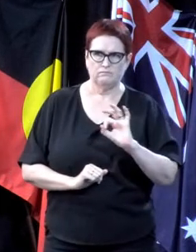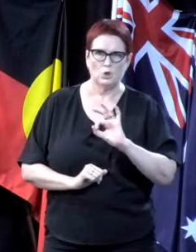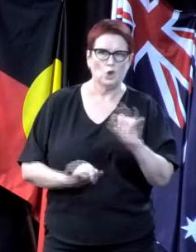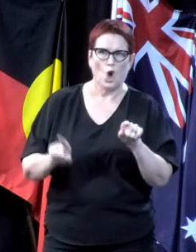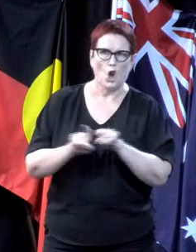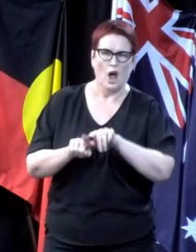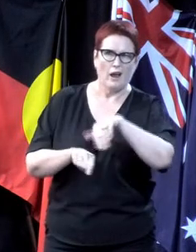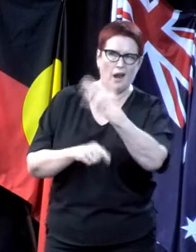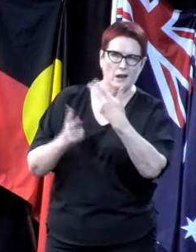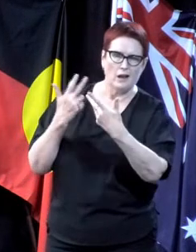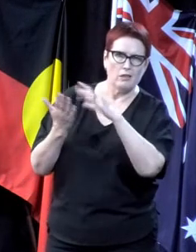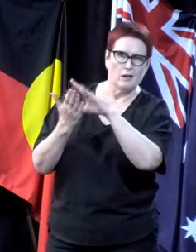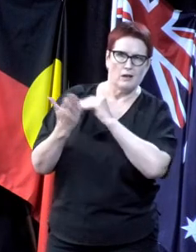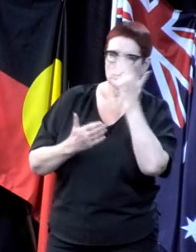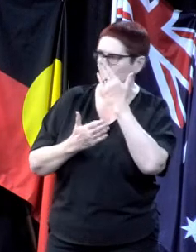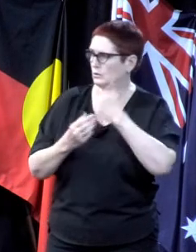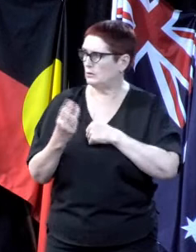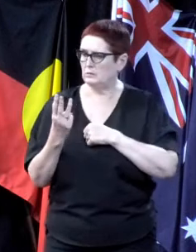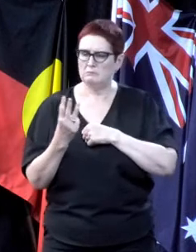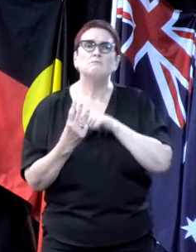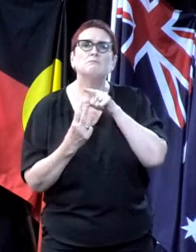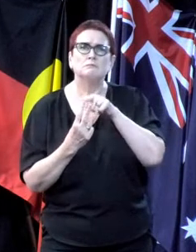Yes, so, in my personal circumstance,